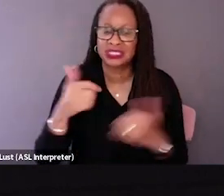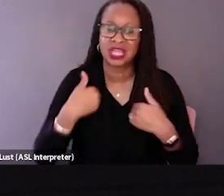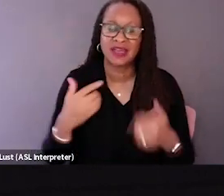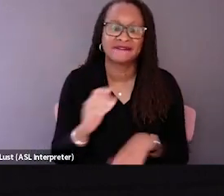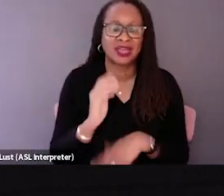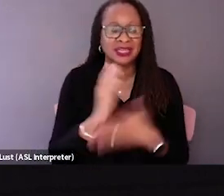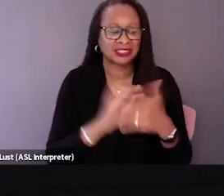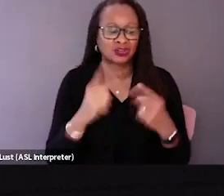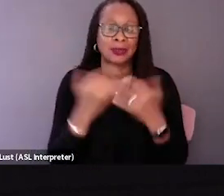about contemporary censorship.